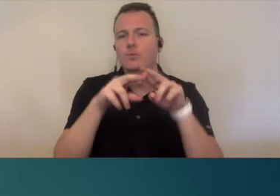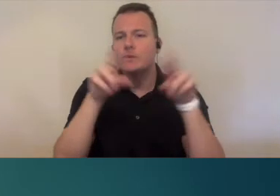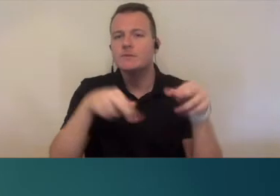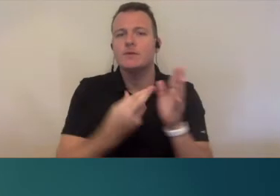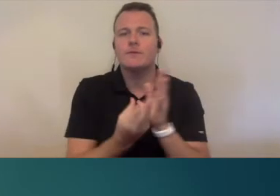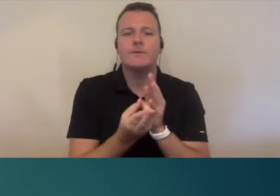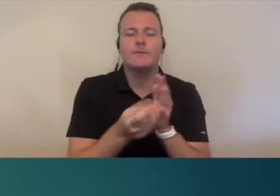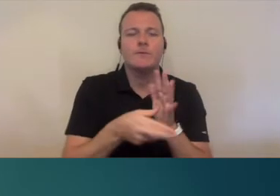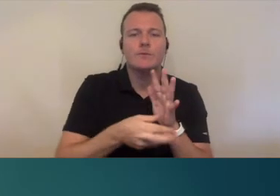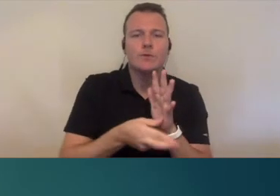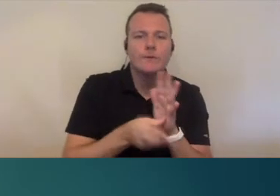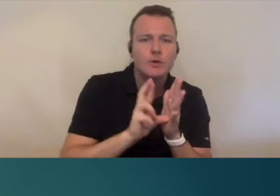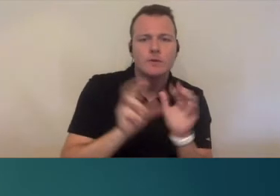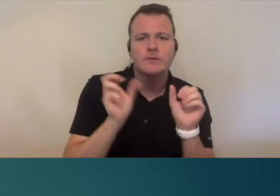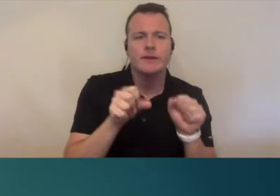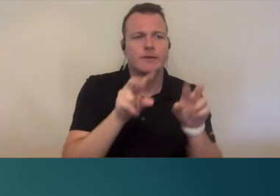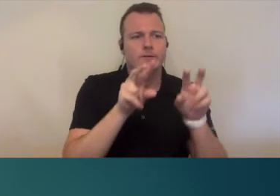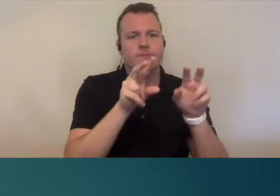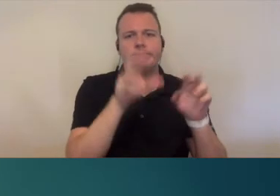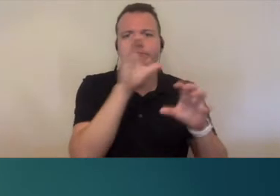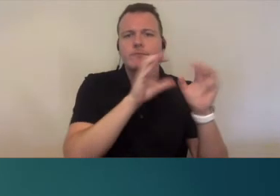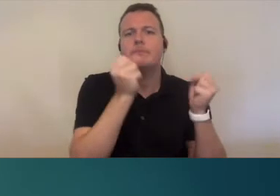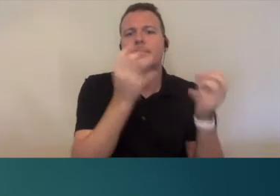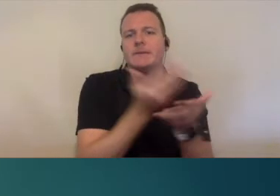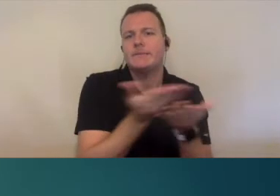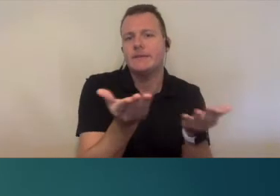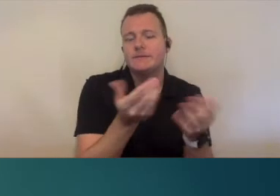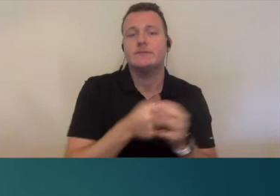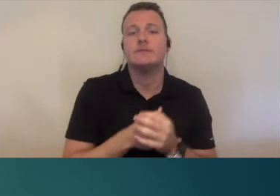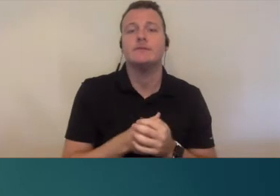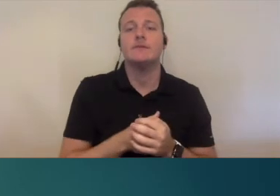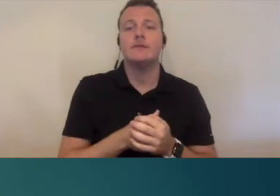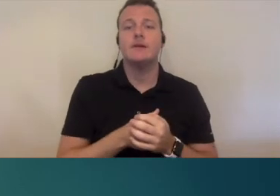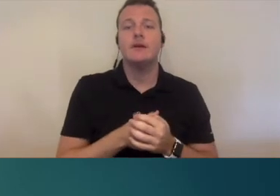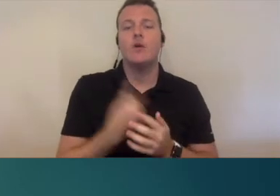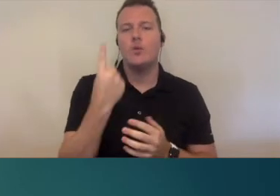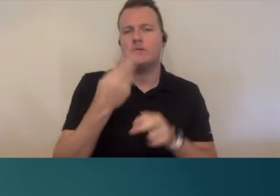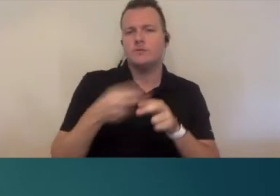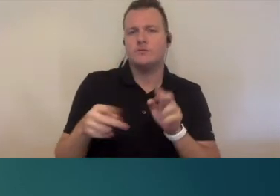And I just wanted to quickly provide kind of short example of what I meant